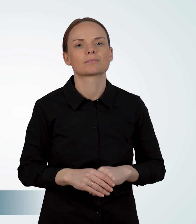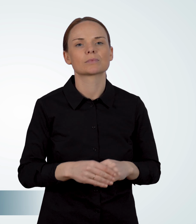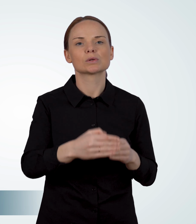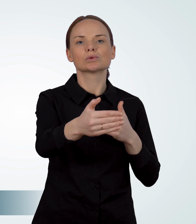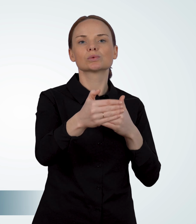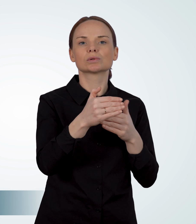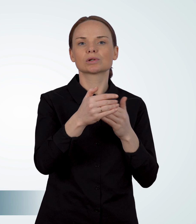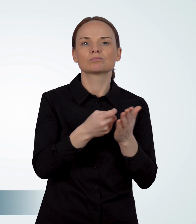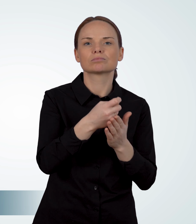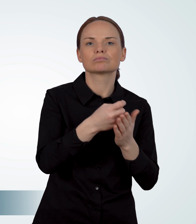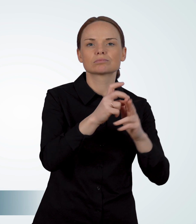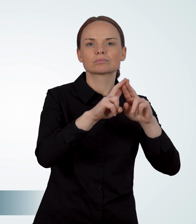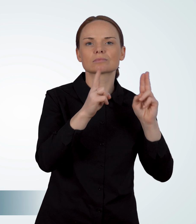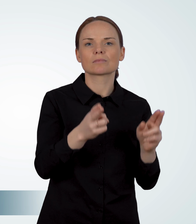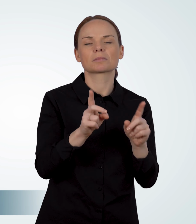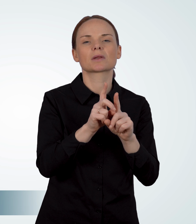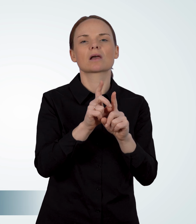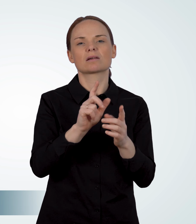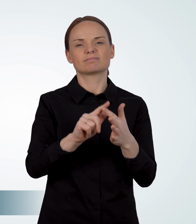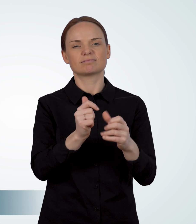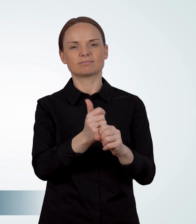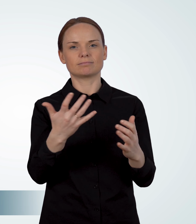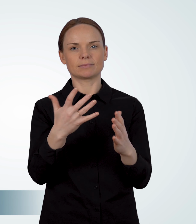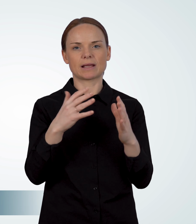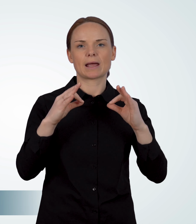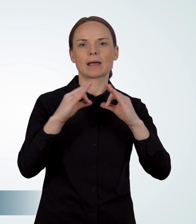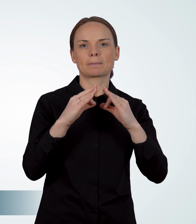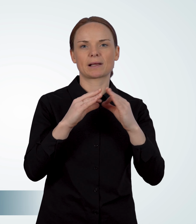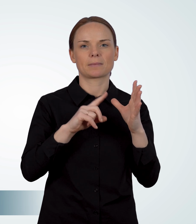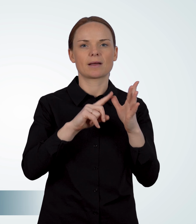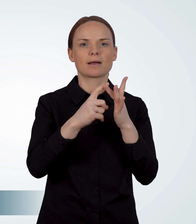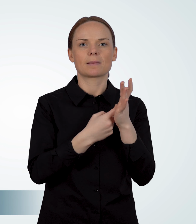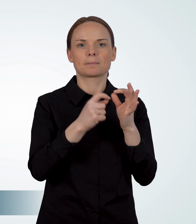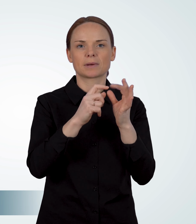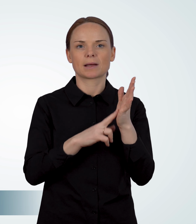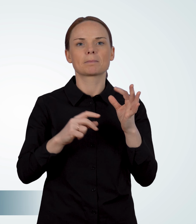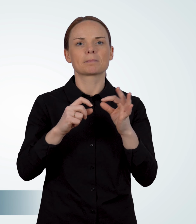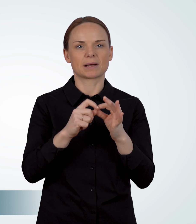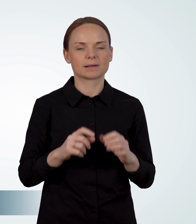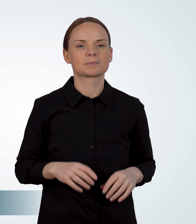• short-term letting platforms (such as Airbnb)